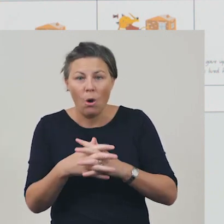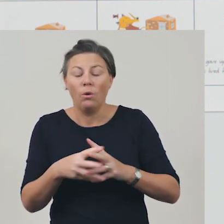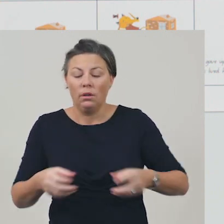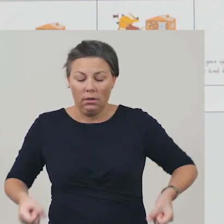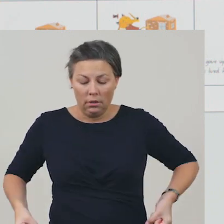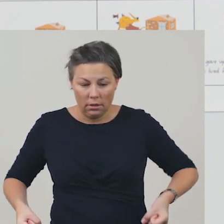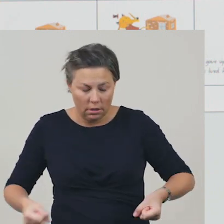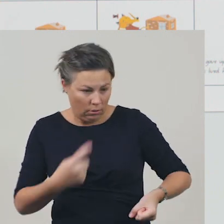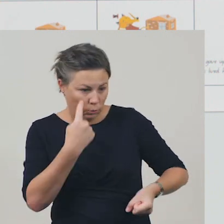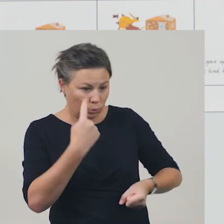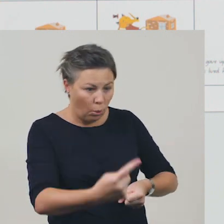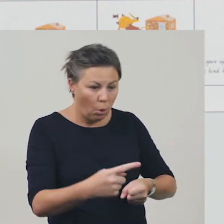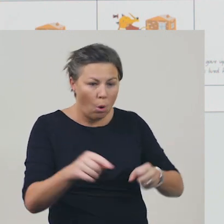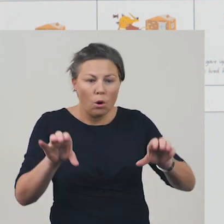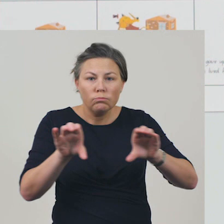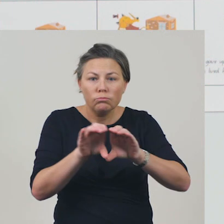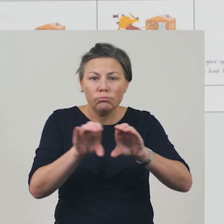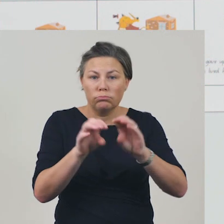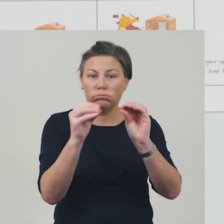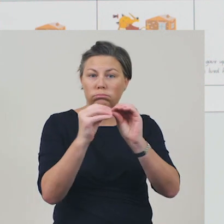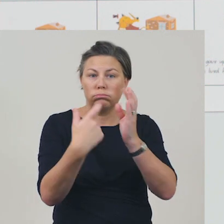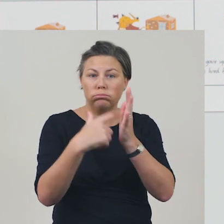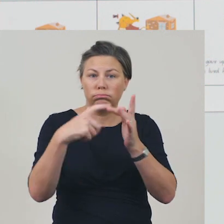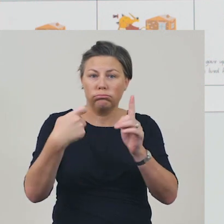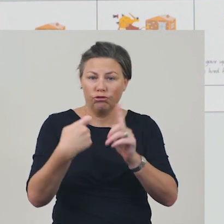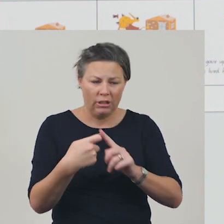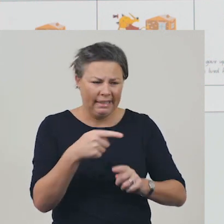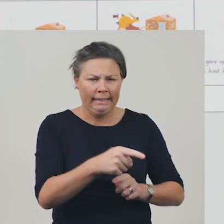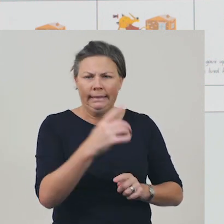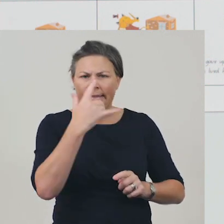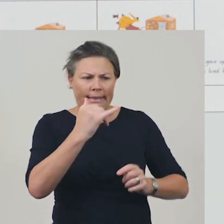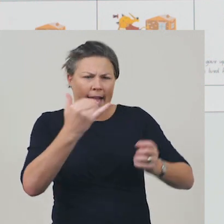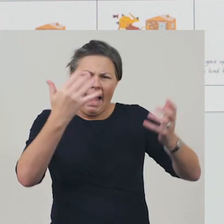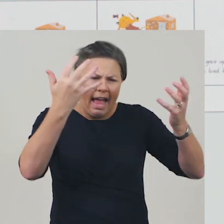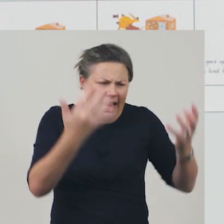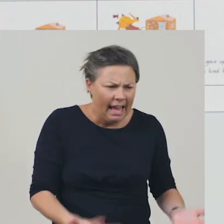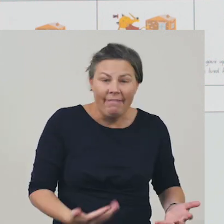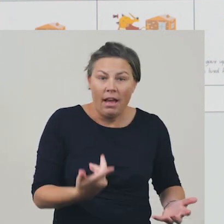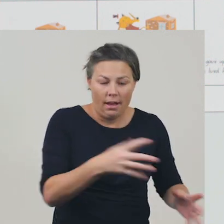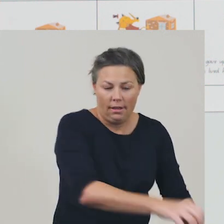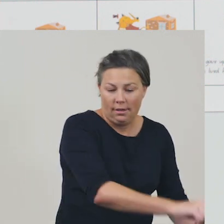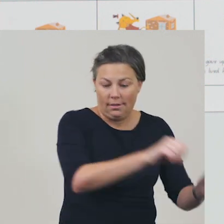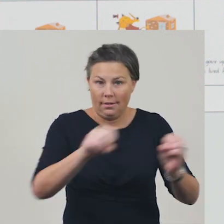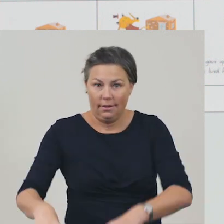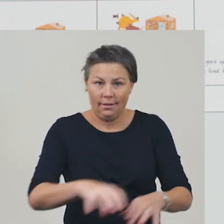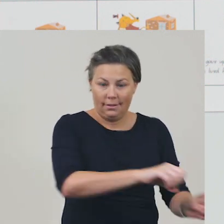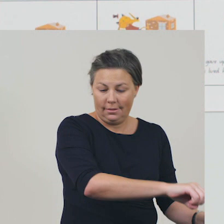She knew the bricks were too heavy for her to carry in her arms, so she carried them in the wheelbarrow.